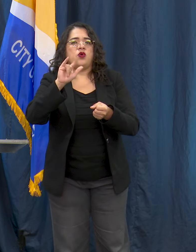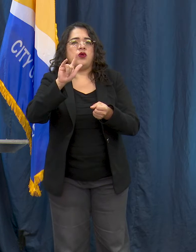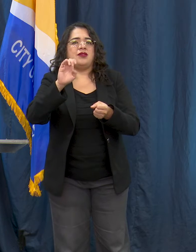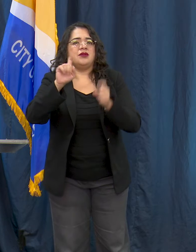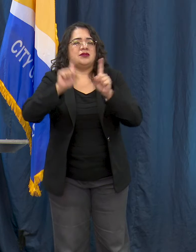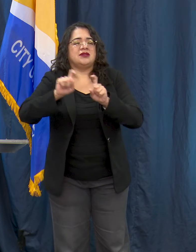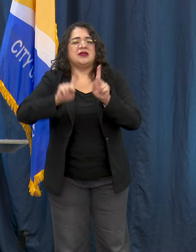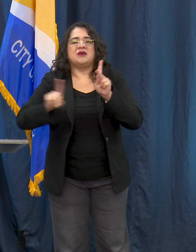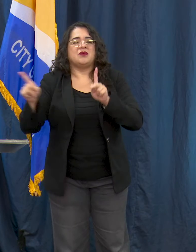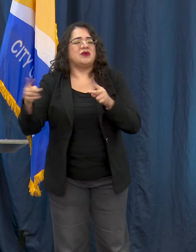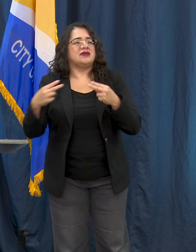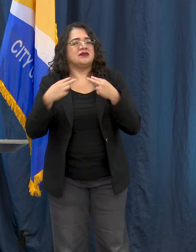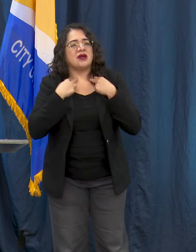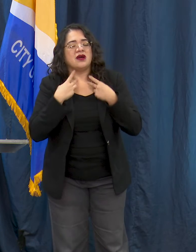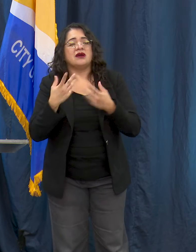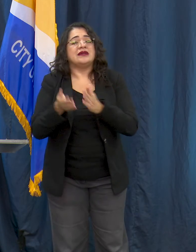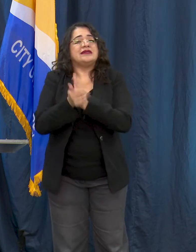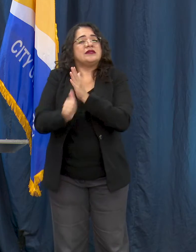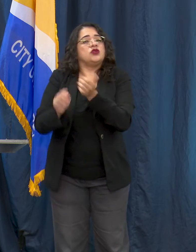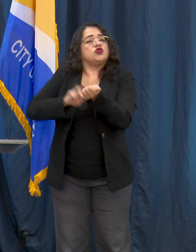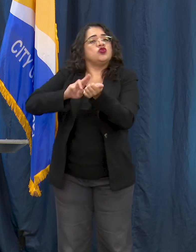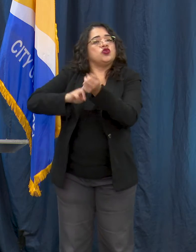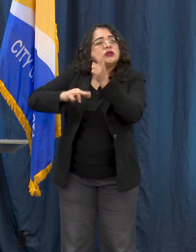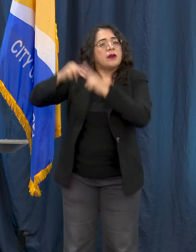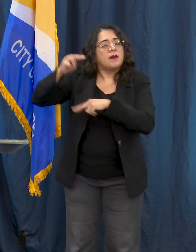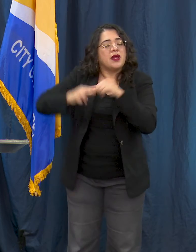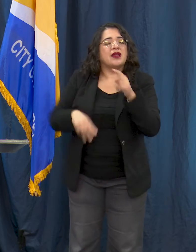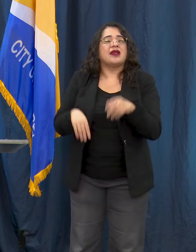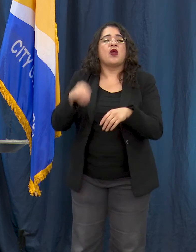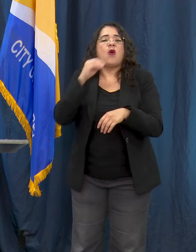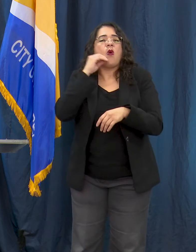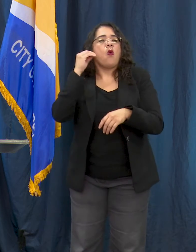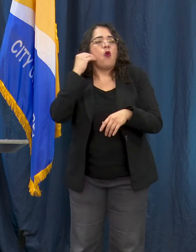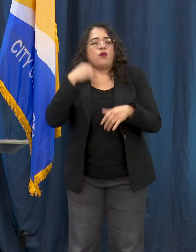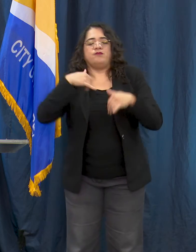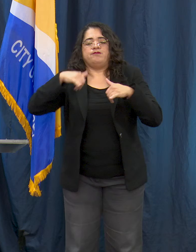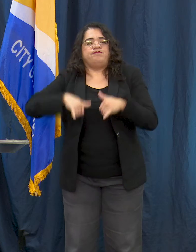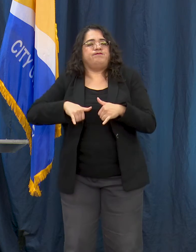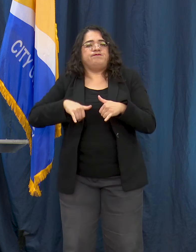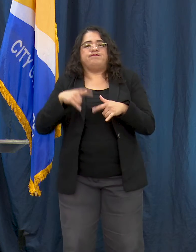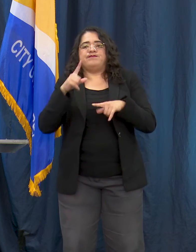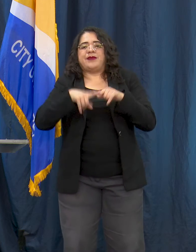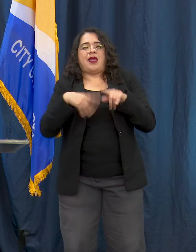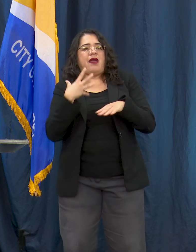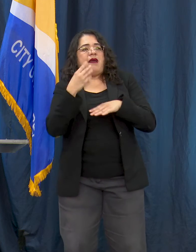maybe if they're in a skilled nursing facility or they're at home and they can't get there so we have created better capacity to be